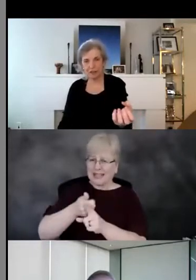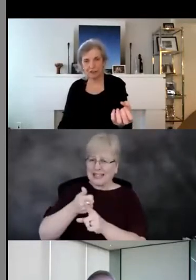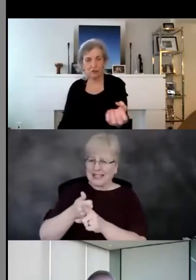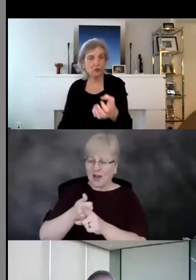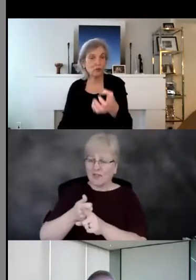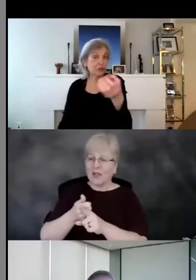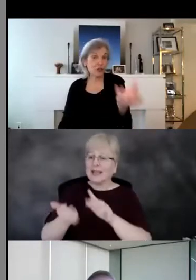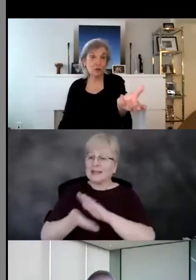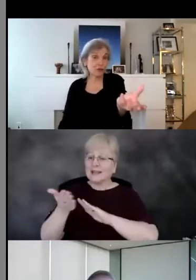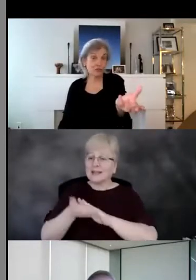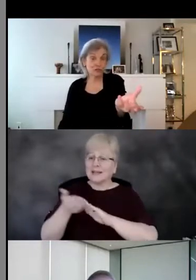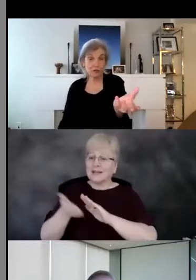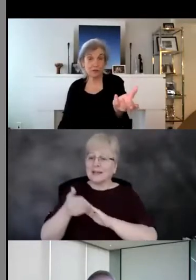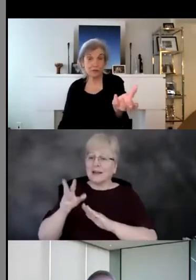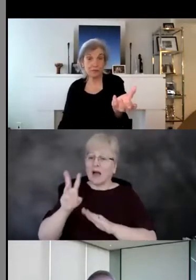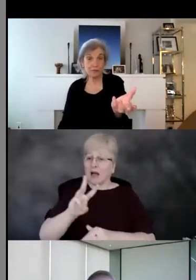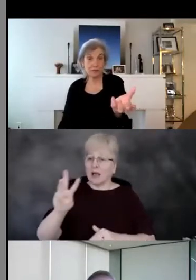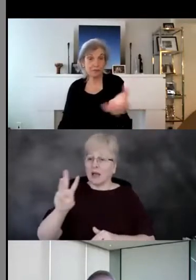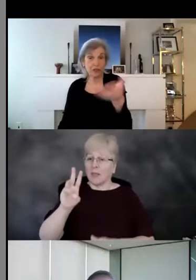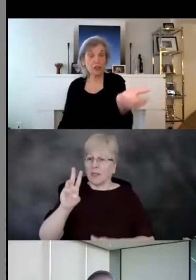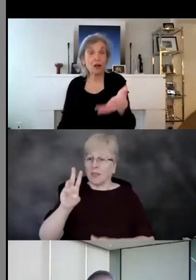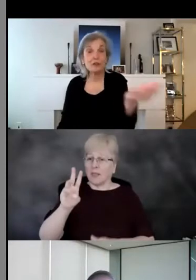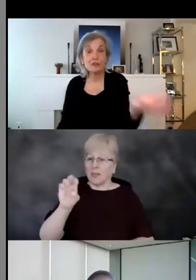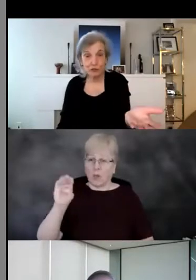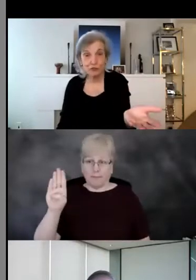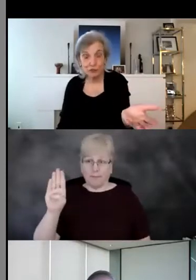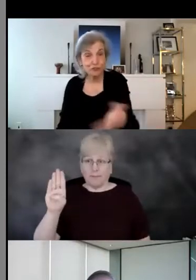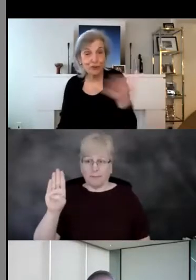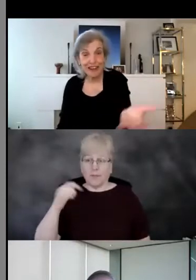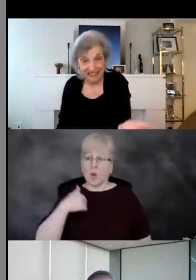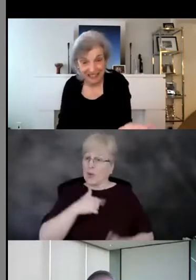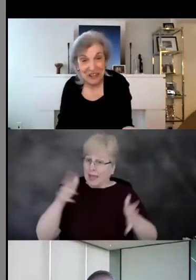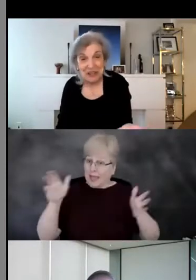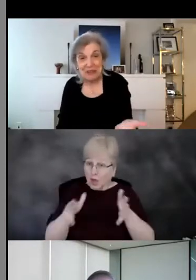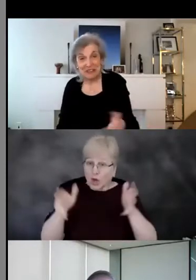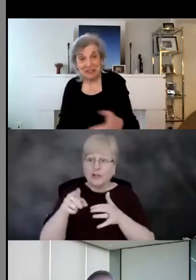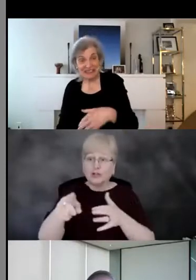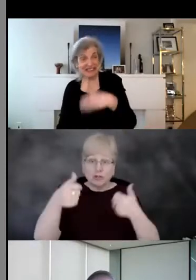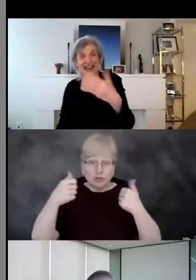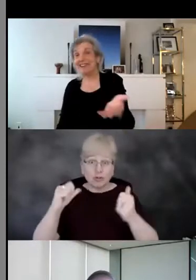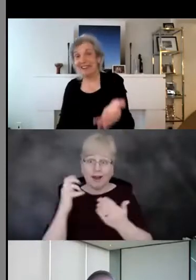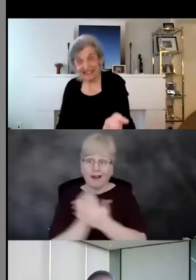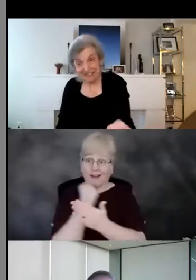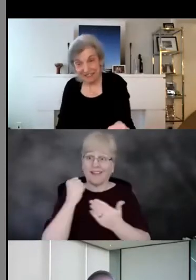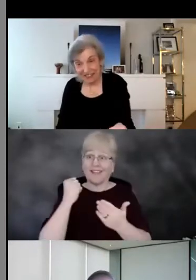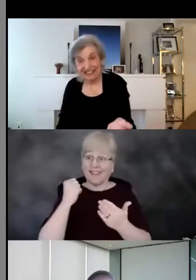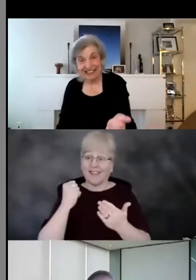product. We encourage you to try it. 16:07:41 Because it is letter a, lots of fun,